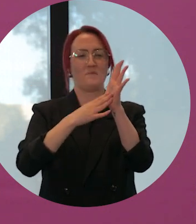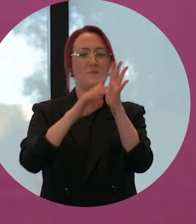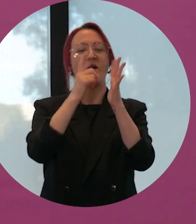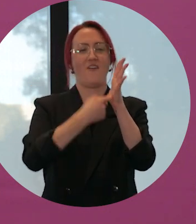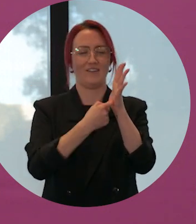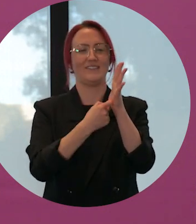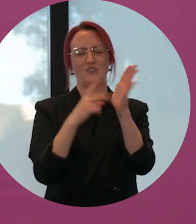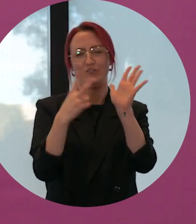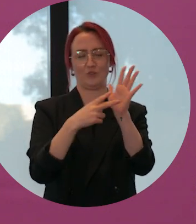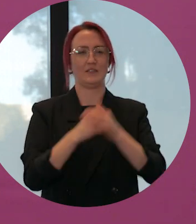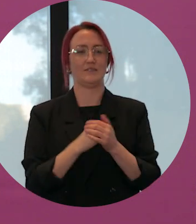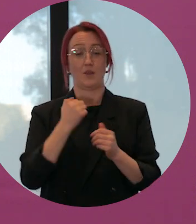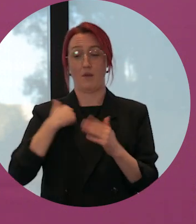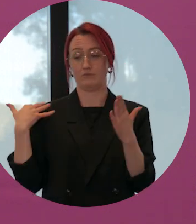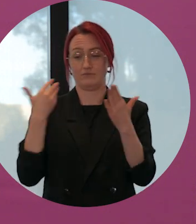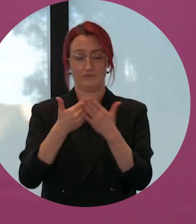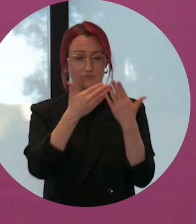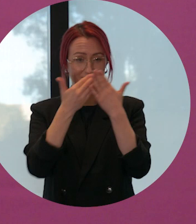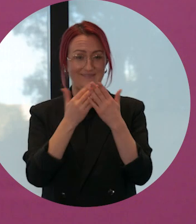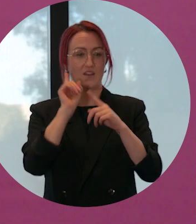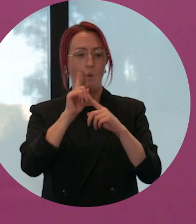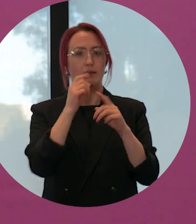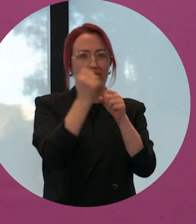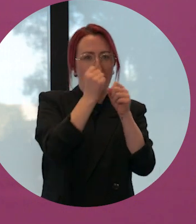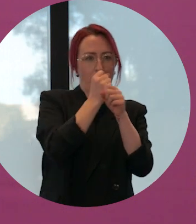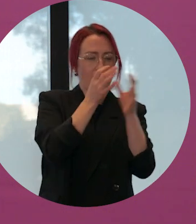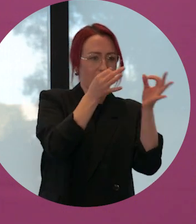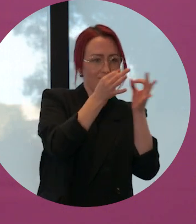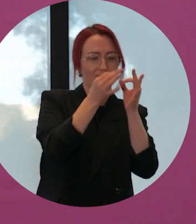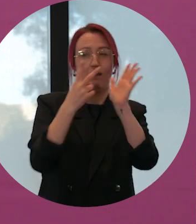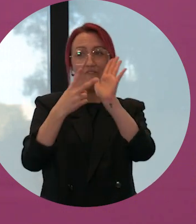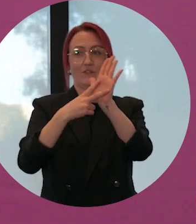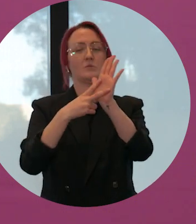a modified thermoset or vitrimer that can be reshaped. It can also adhere